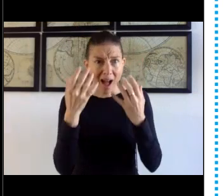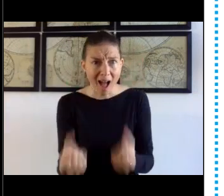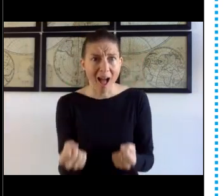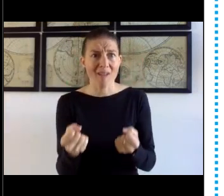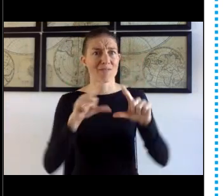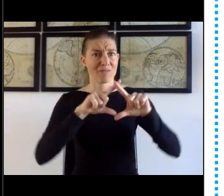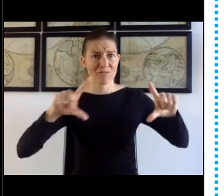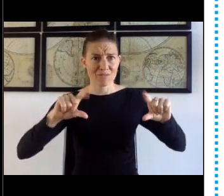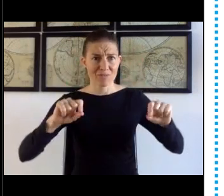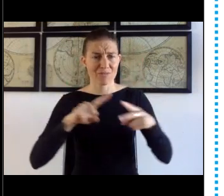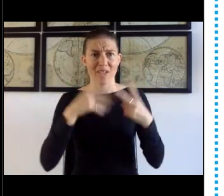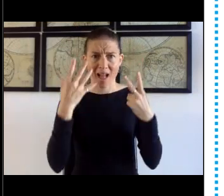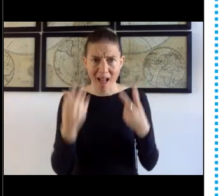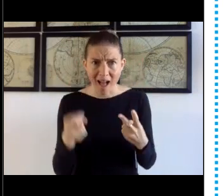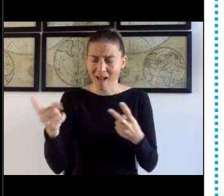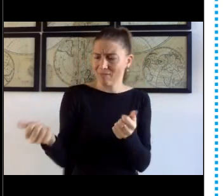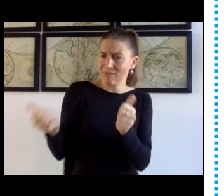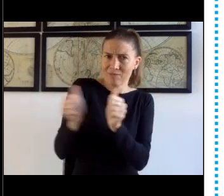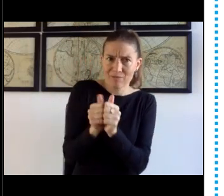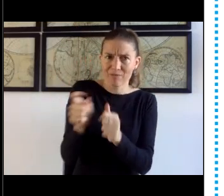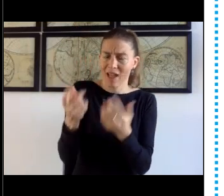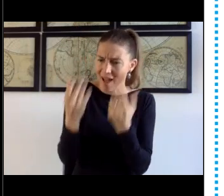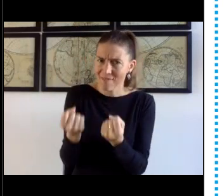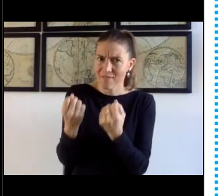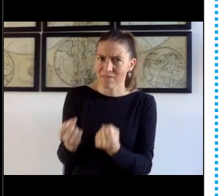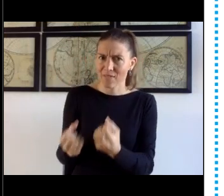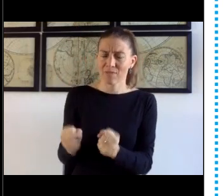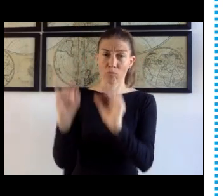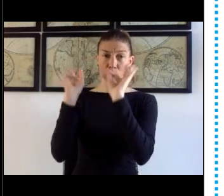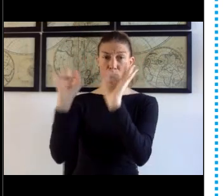and you've booked assistance at time and everything is fine on paper.